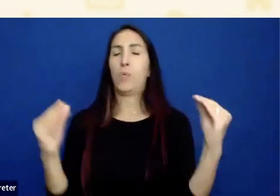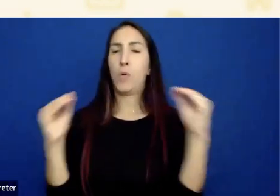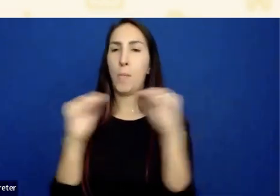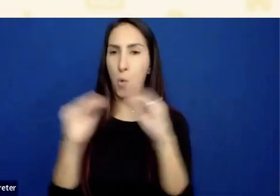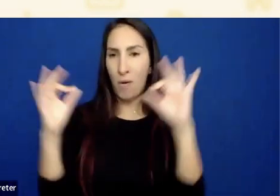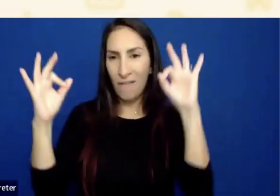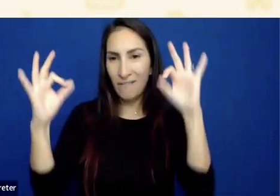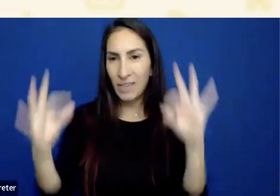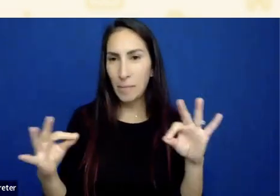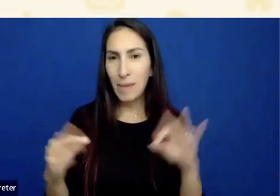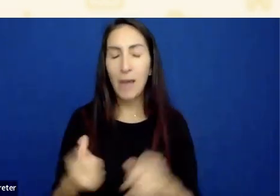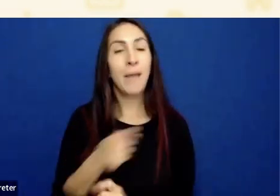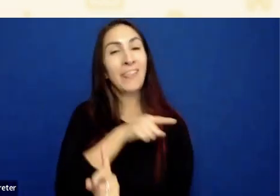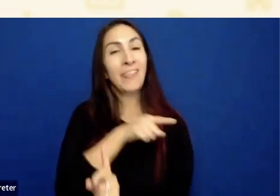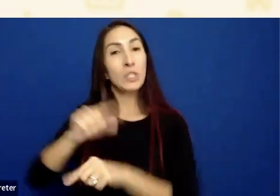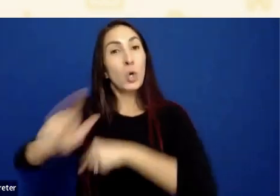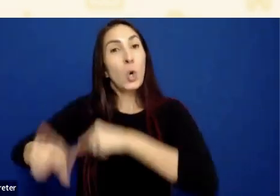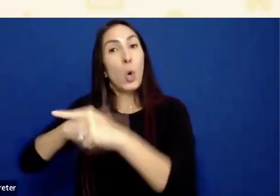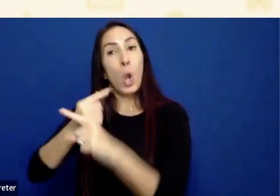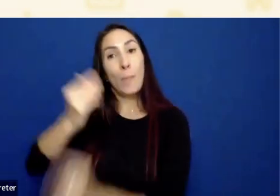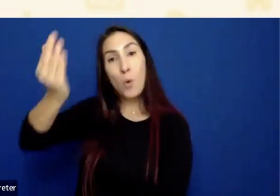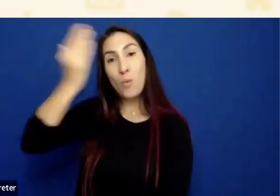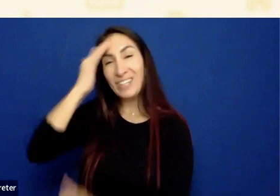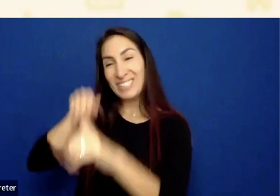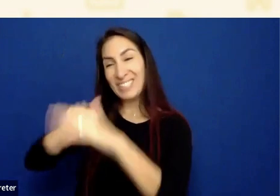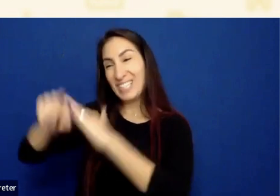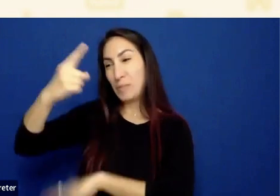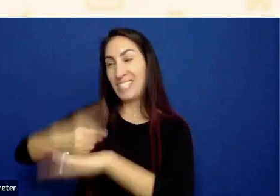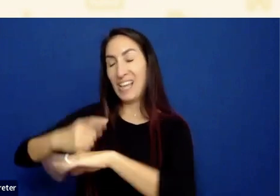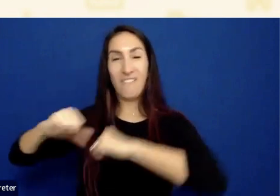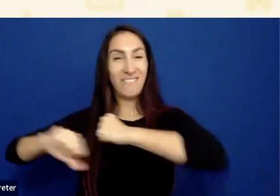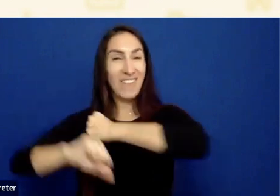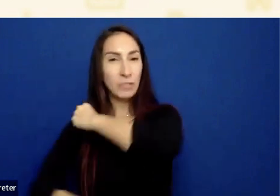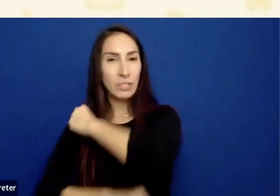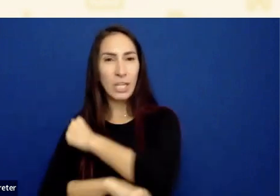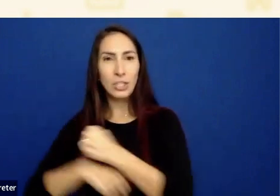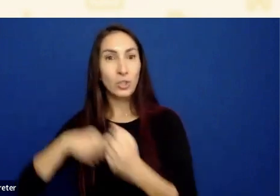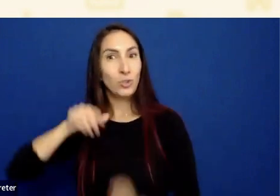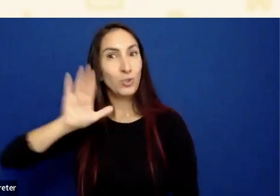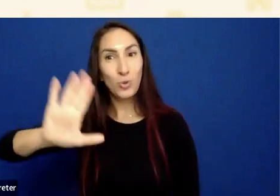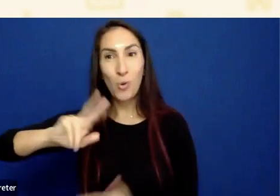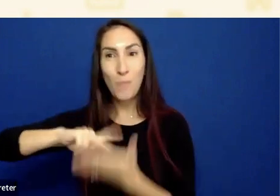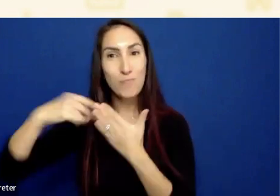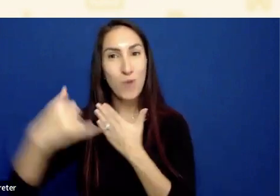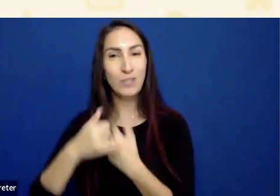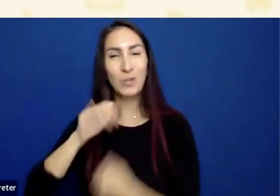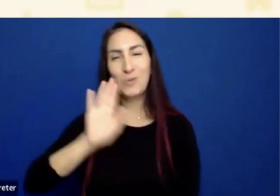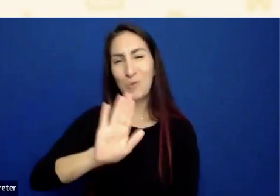Awareness Day Foundation, because that is an amazing project of yours and Joe’s that's coming up.